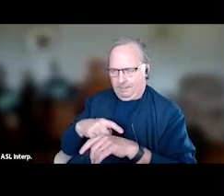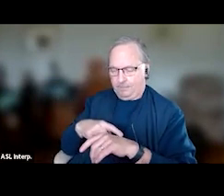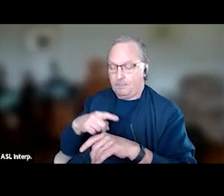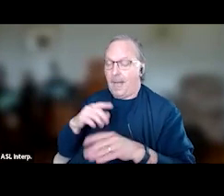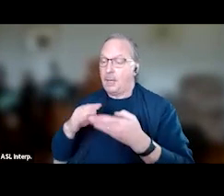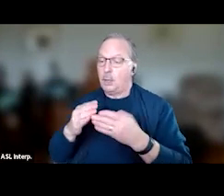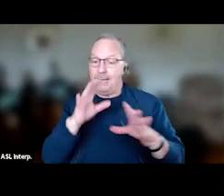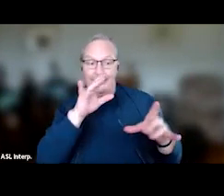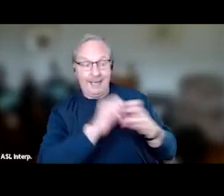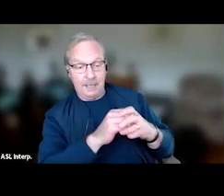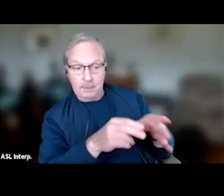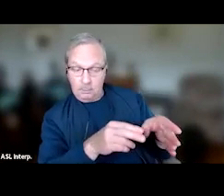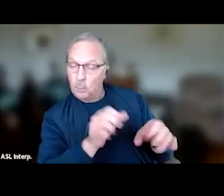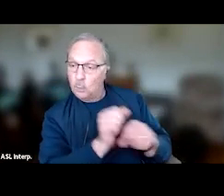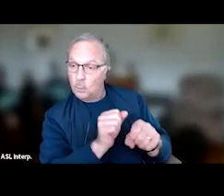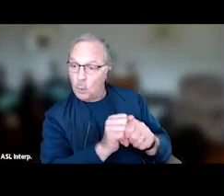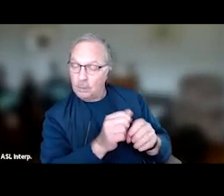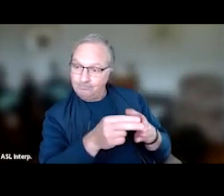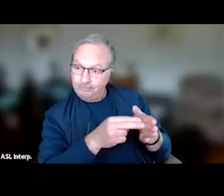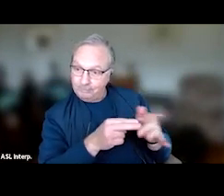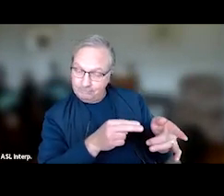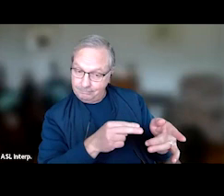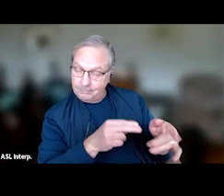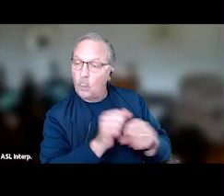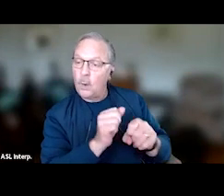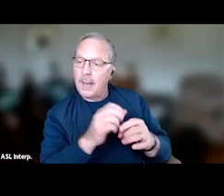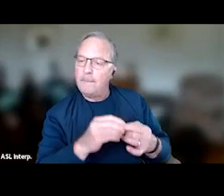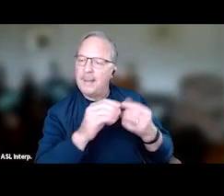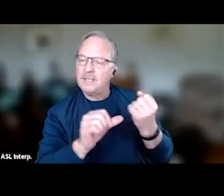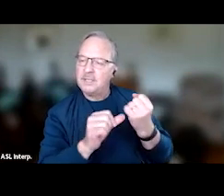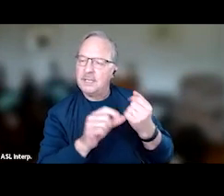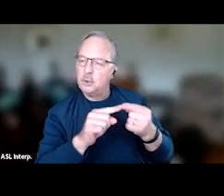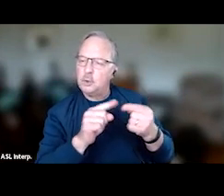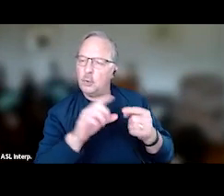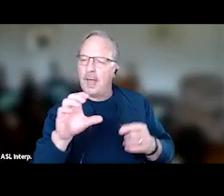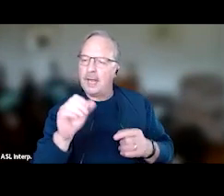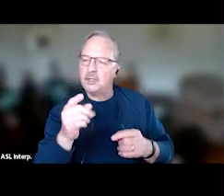was working as the special assistant to the Chancellor in Public Relations.